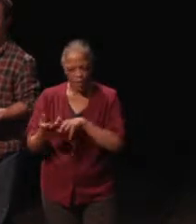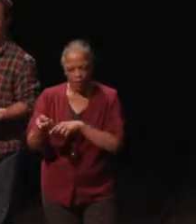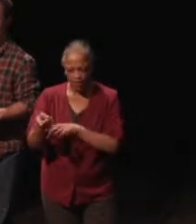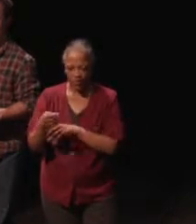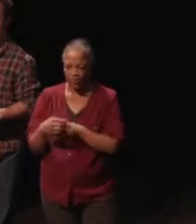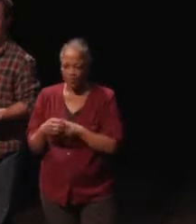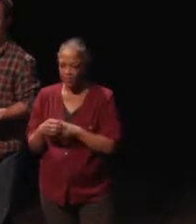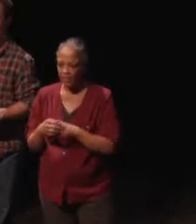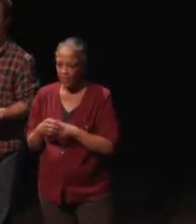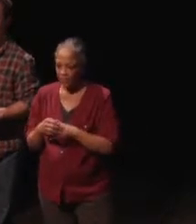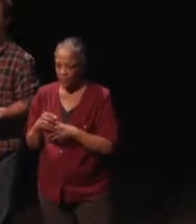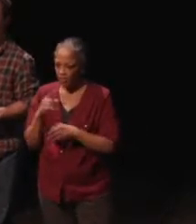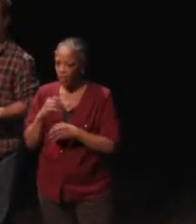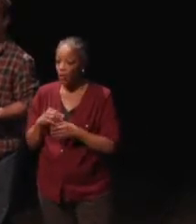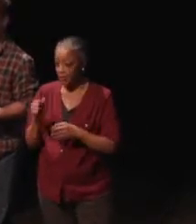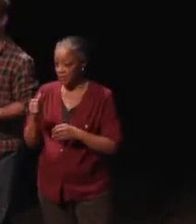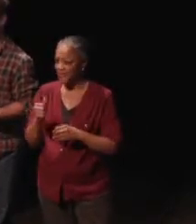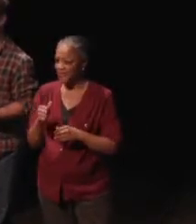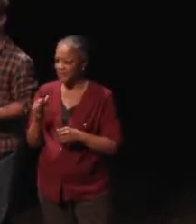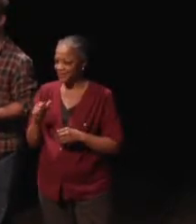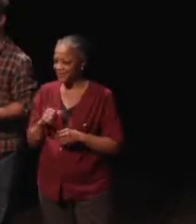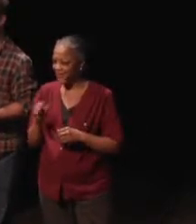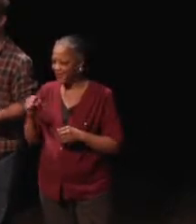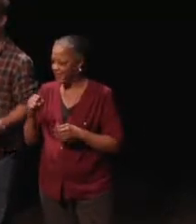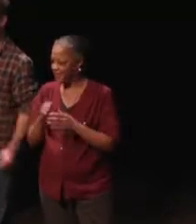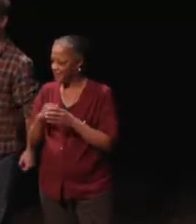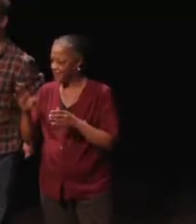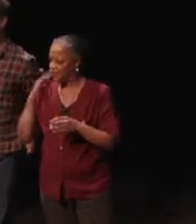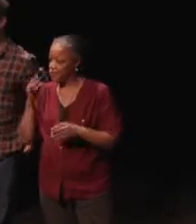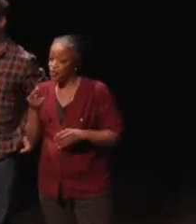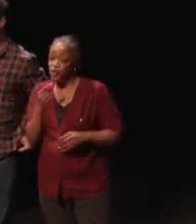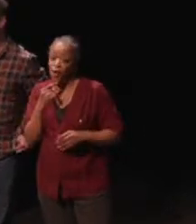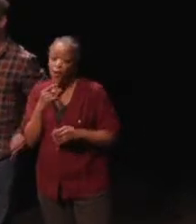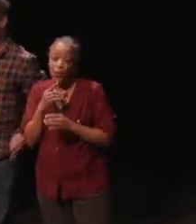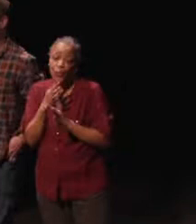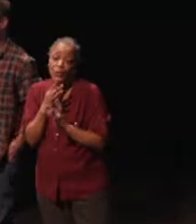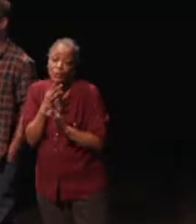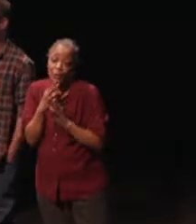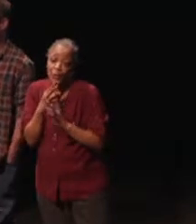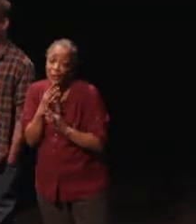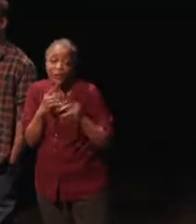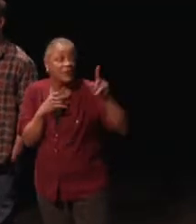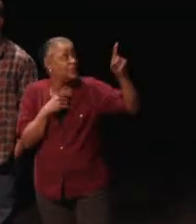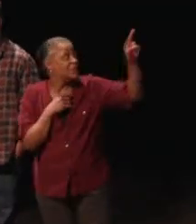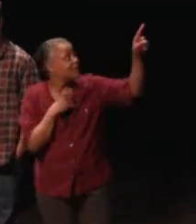I don't know how many people have played this title, but the play on words, but we're looking for.